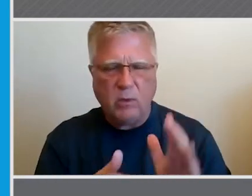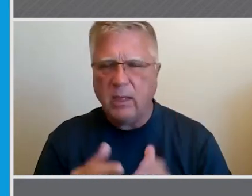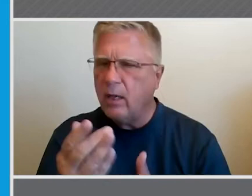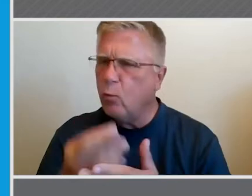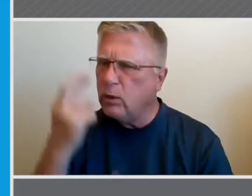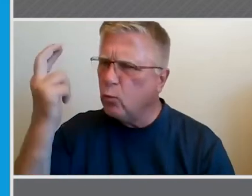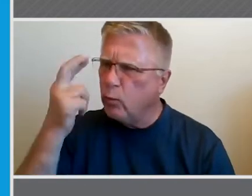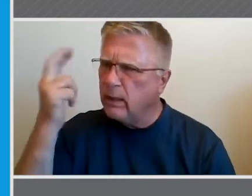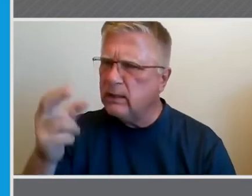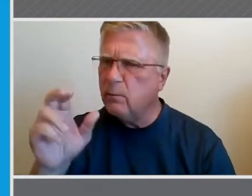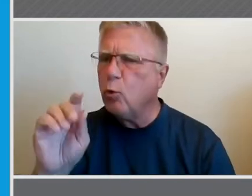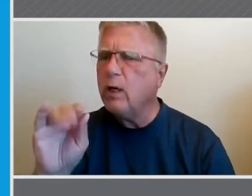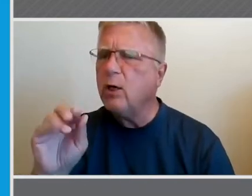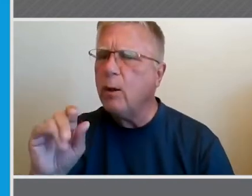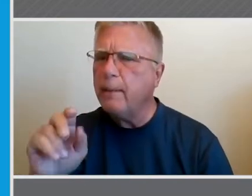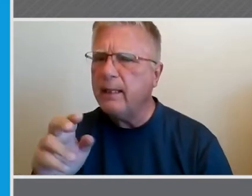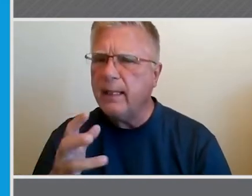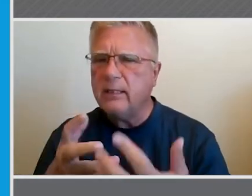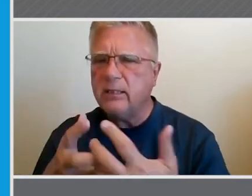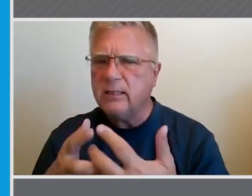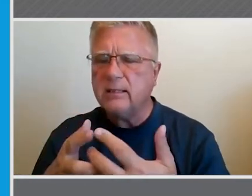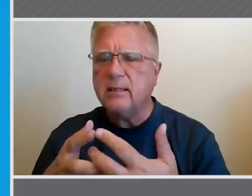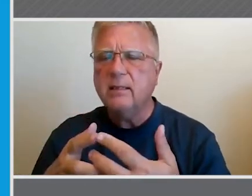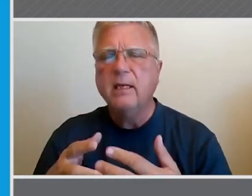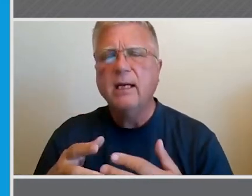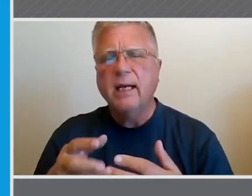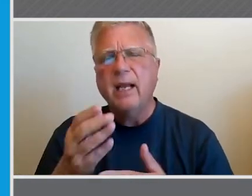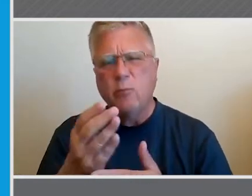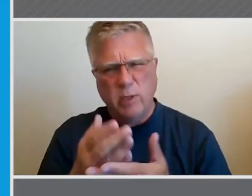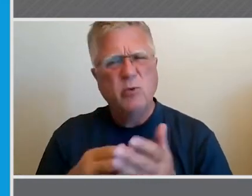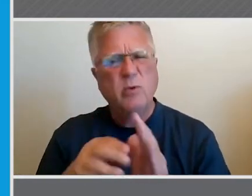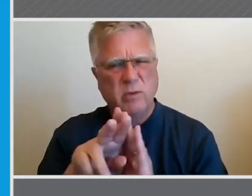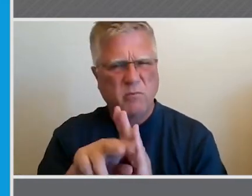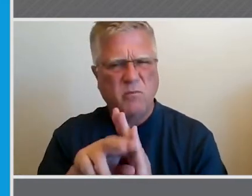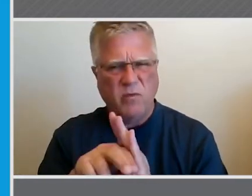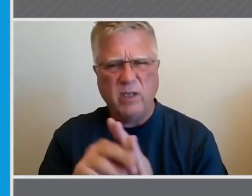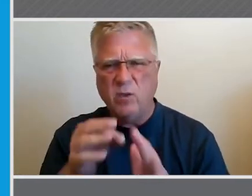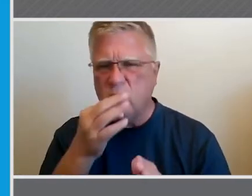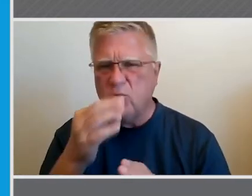a bunch of videos that are coming out soon and that was funded through cpvc.